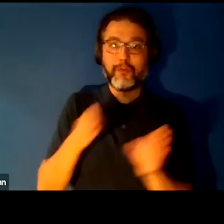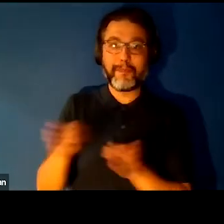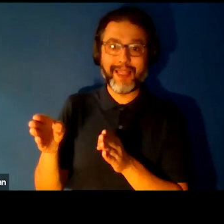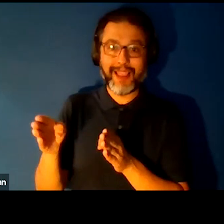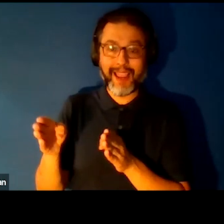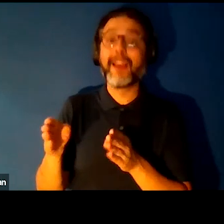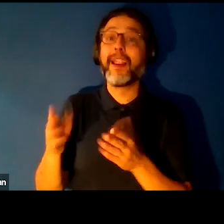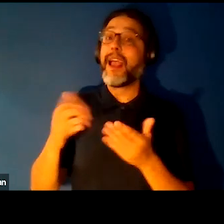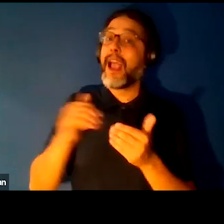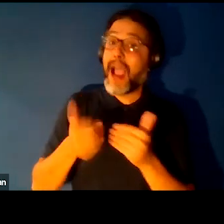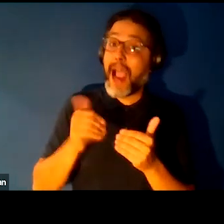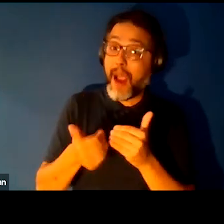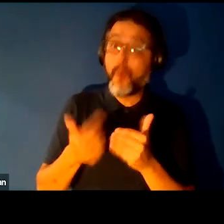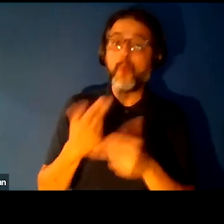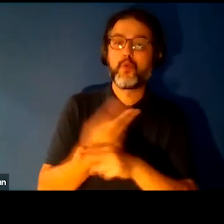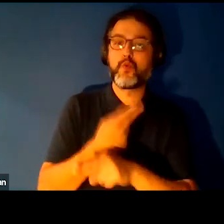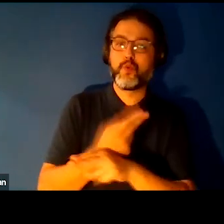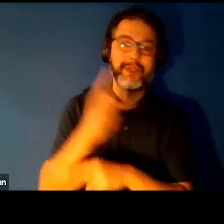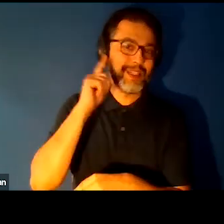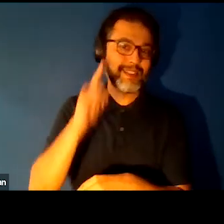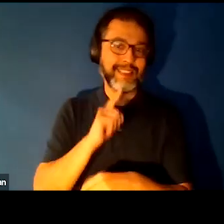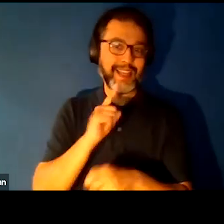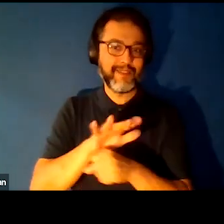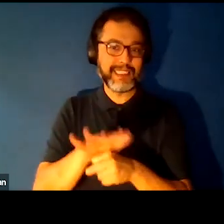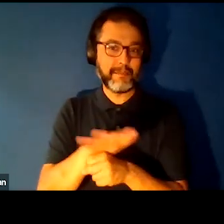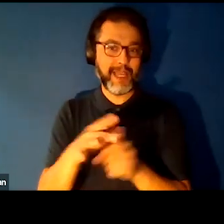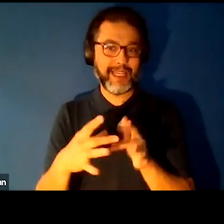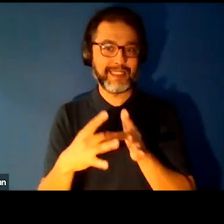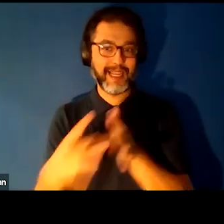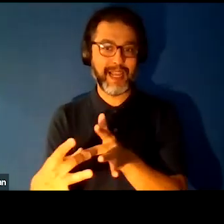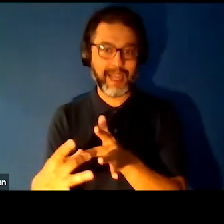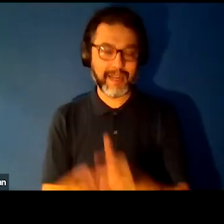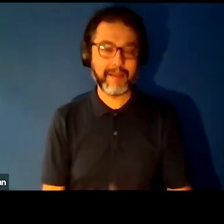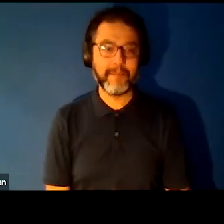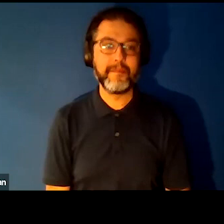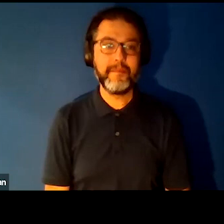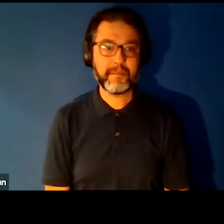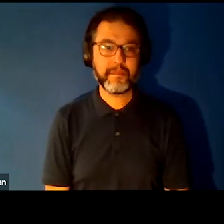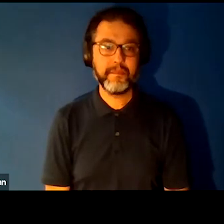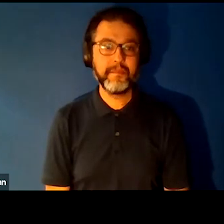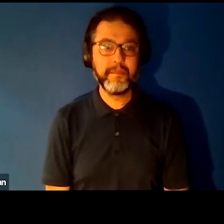of the DeafSpace guidelines.